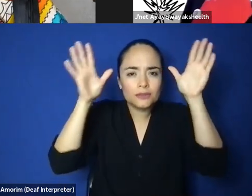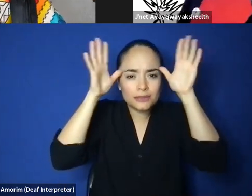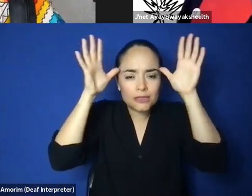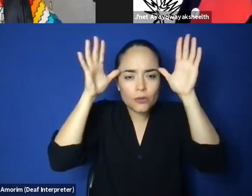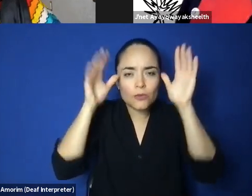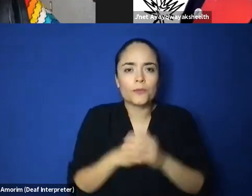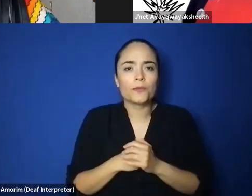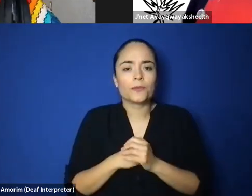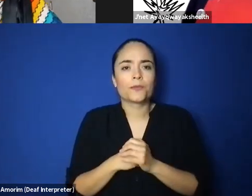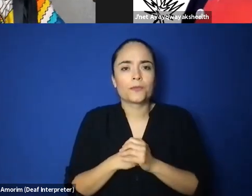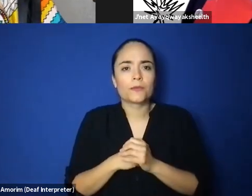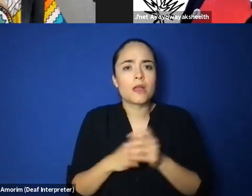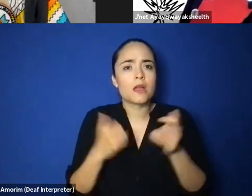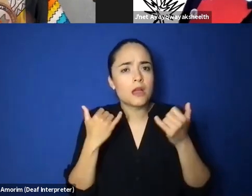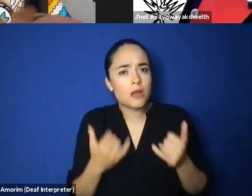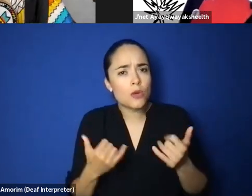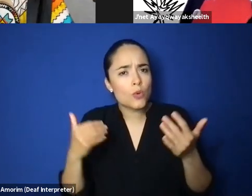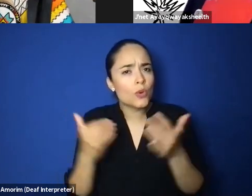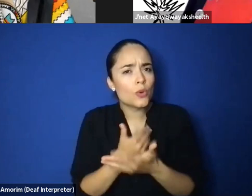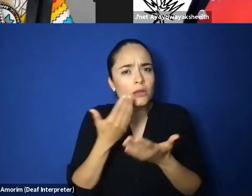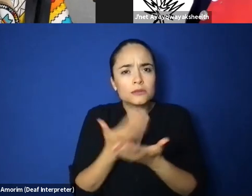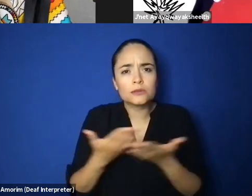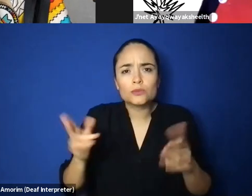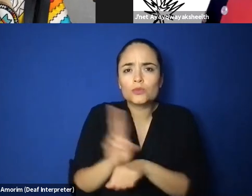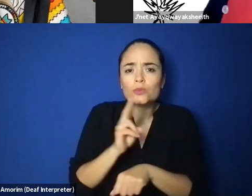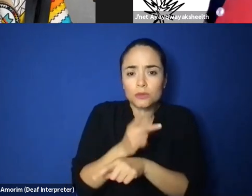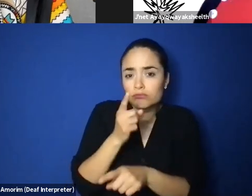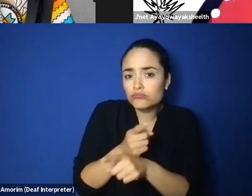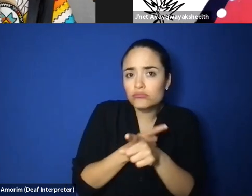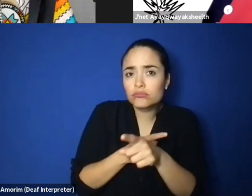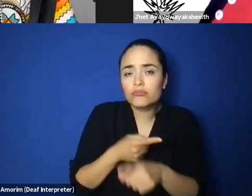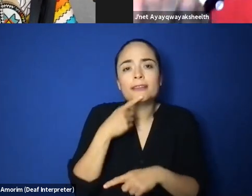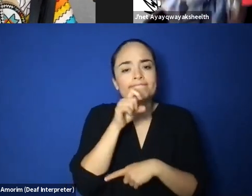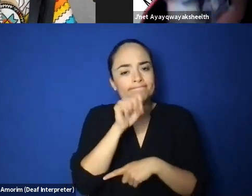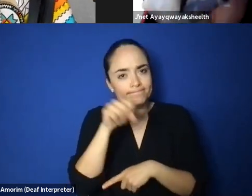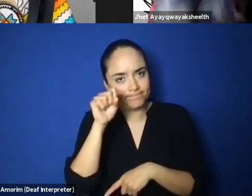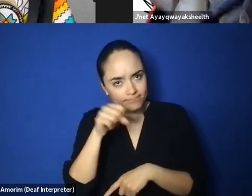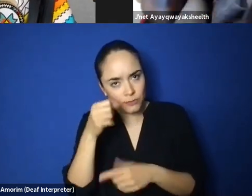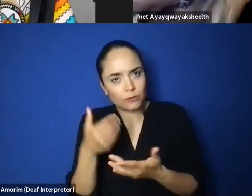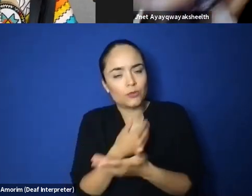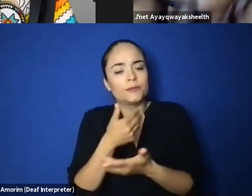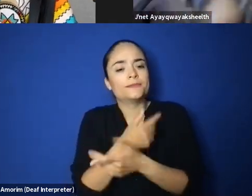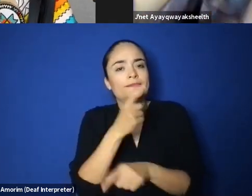that's right. So what J'net was just holding up was those deer hooves, which we used to use,